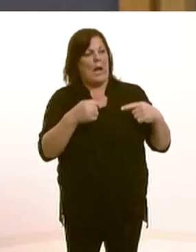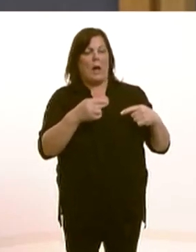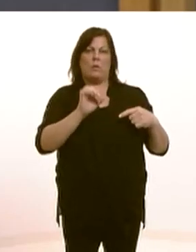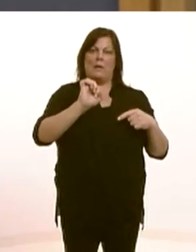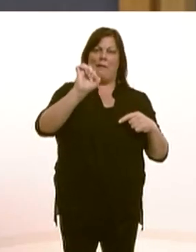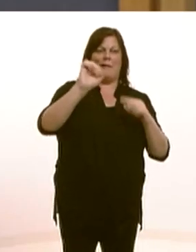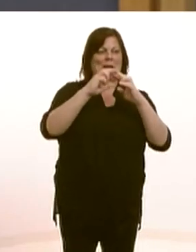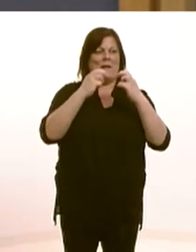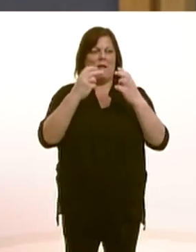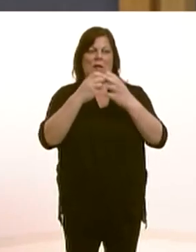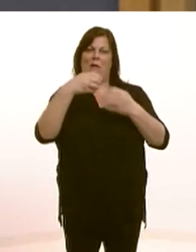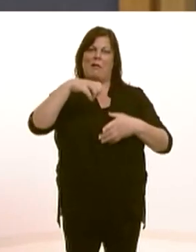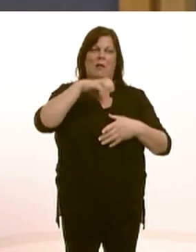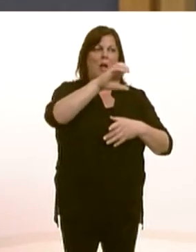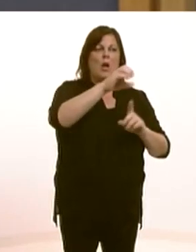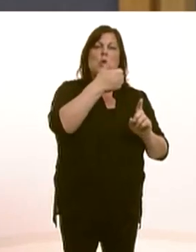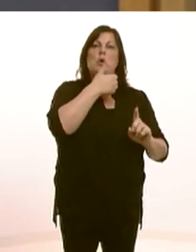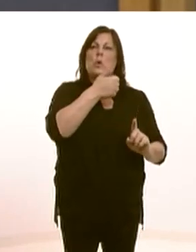borough council card there either.